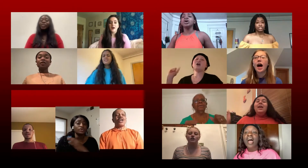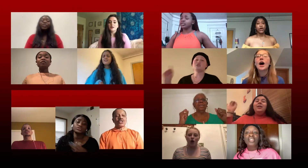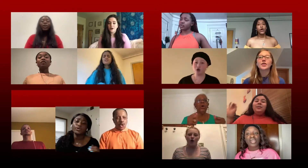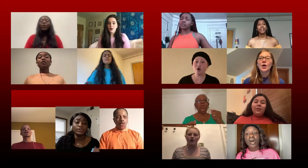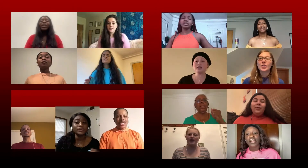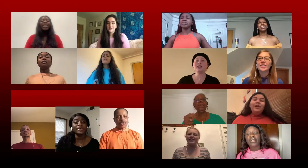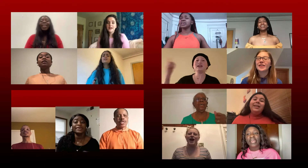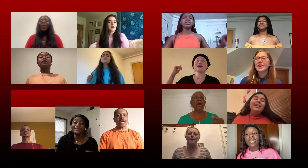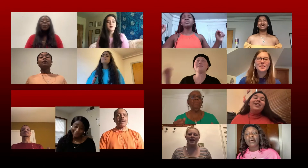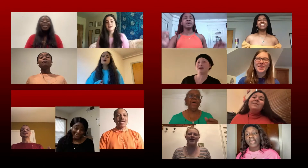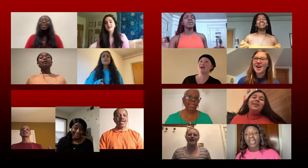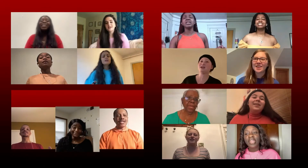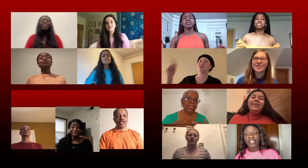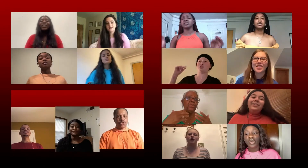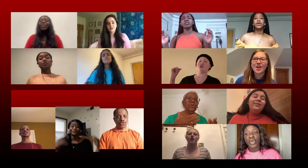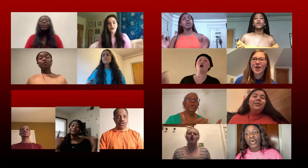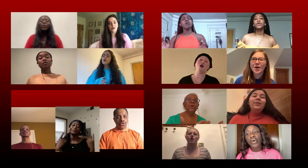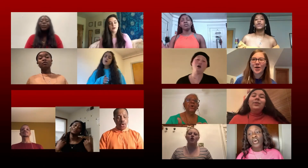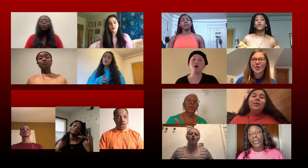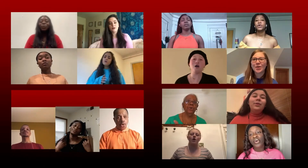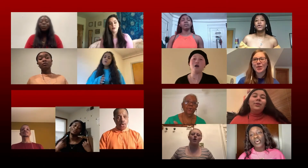Totally committed to You